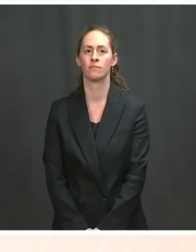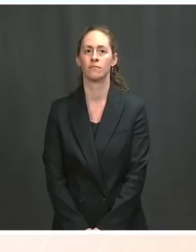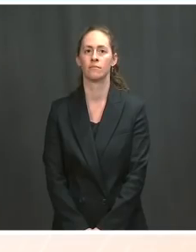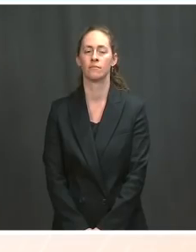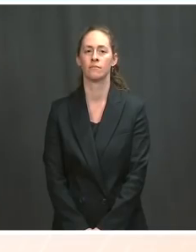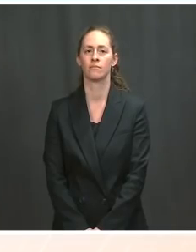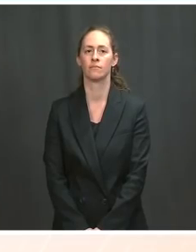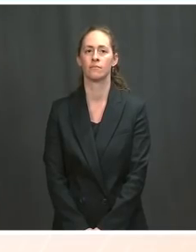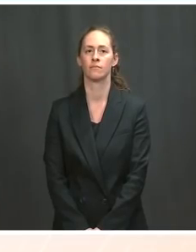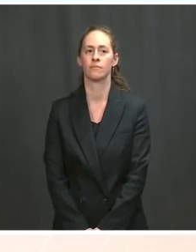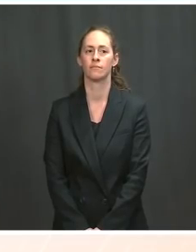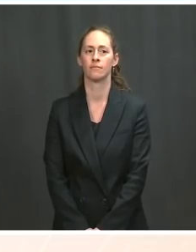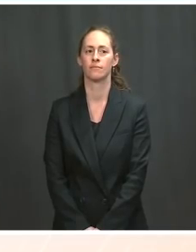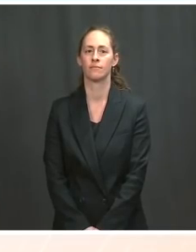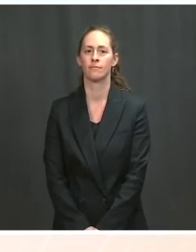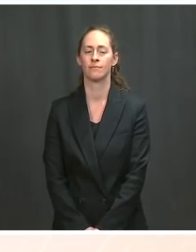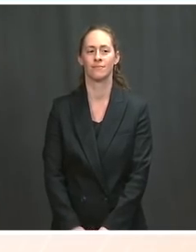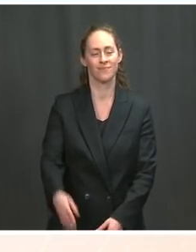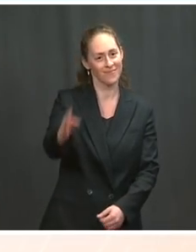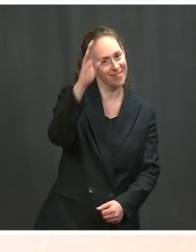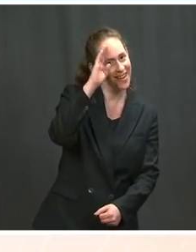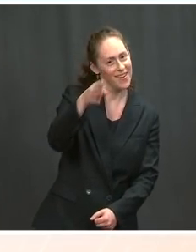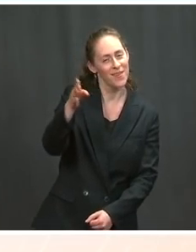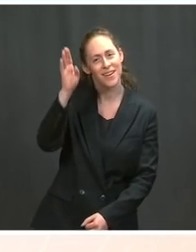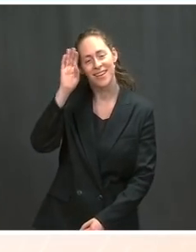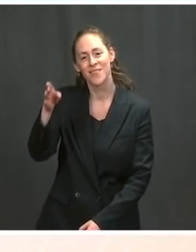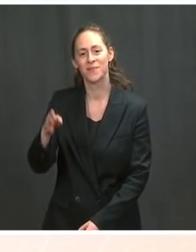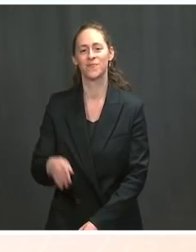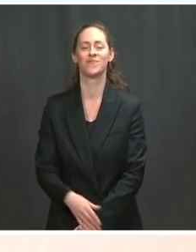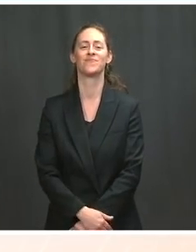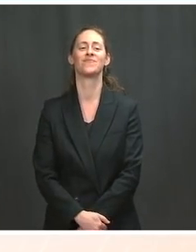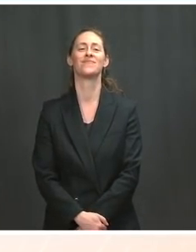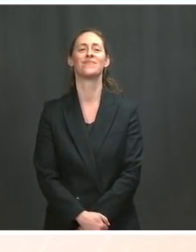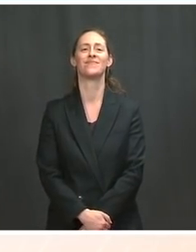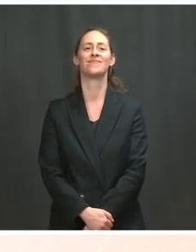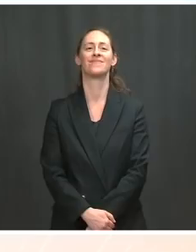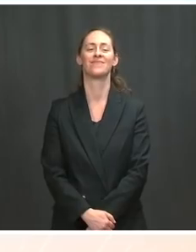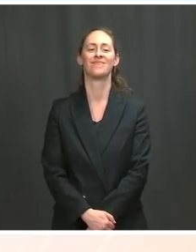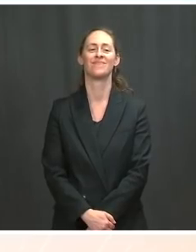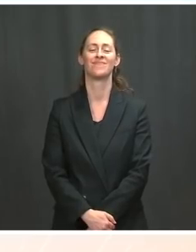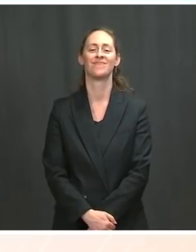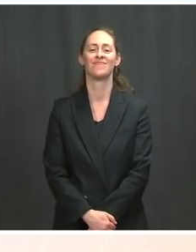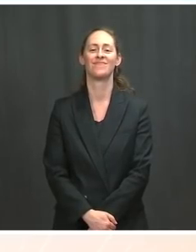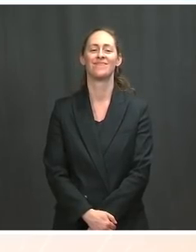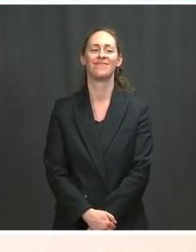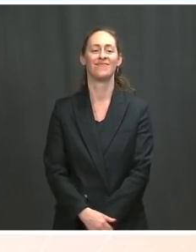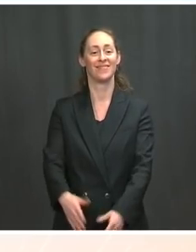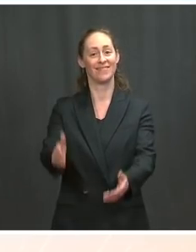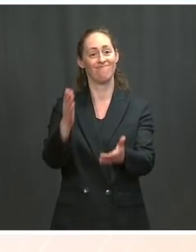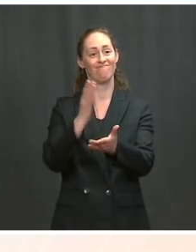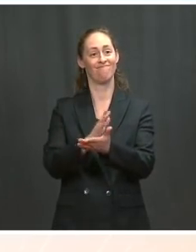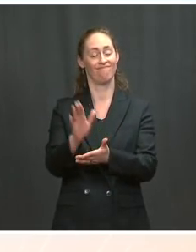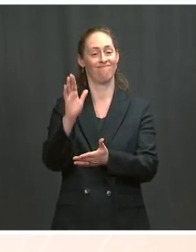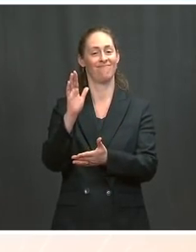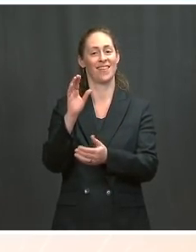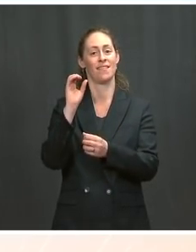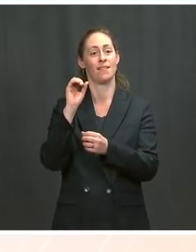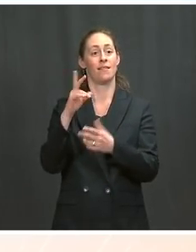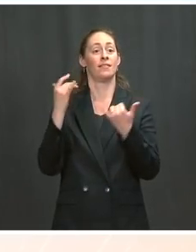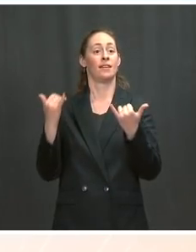Ms. Psaki: Hi, everyone. Okay. I know we're waiting for a gather time, too. So not to scare you --